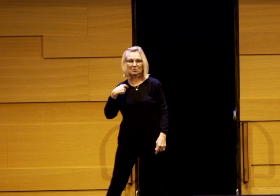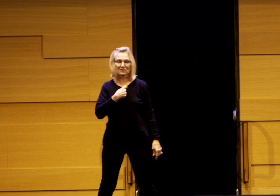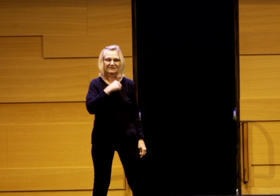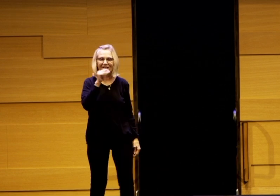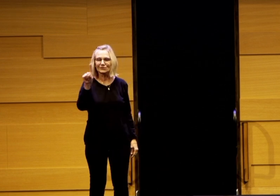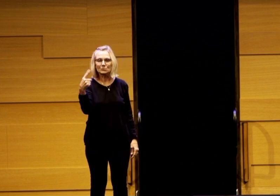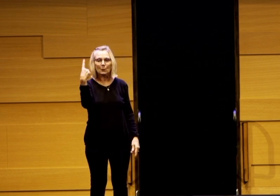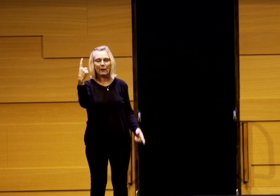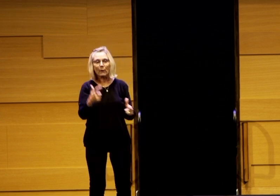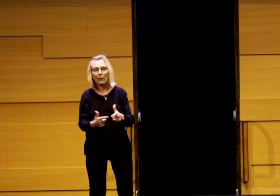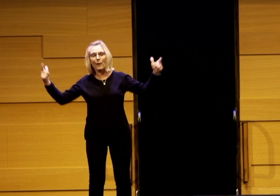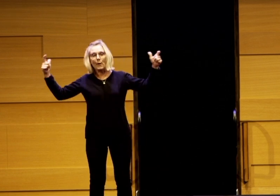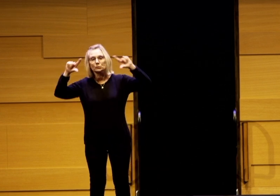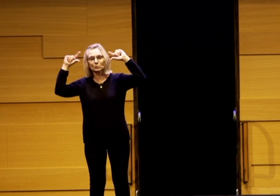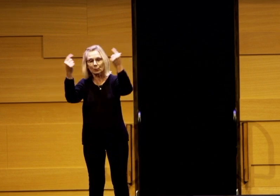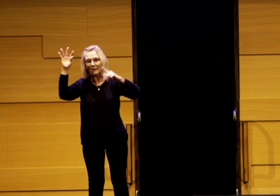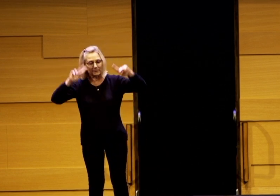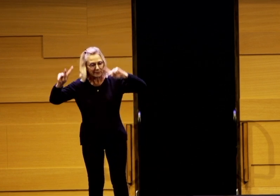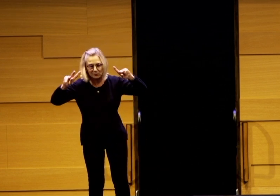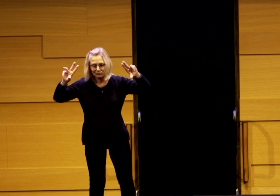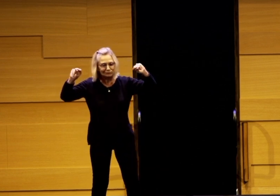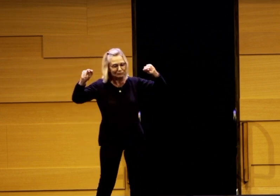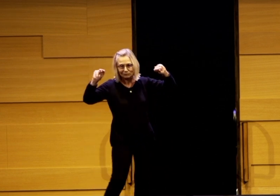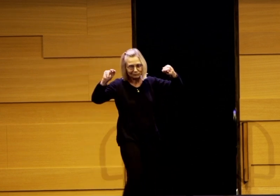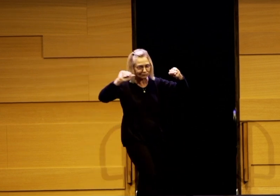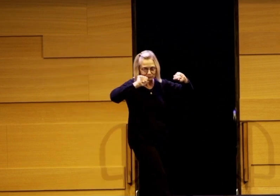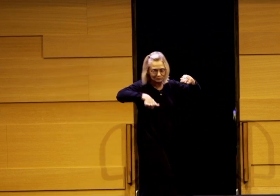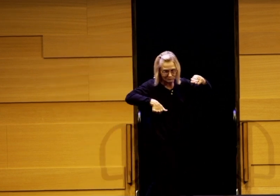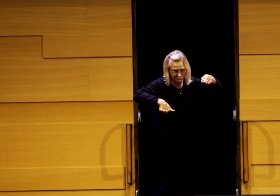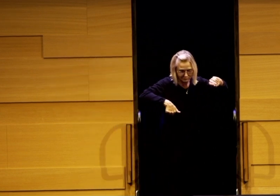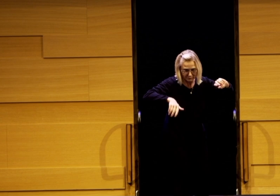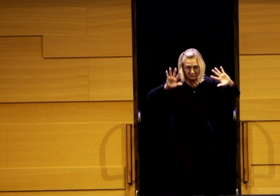We are not just one big group of people; no, we aren't.